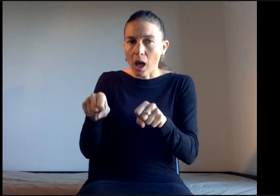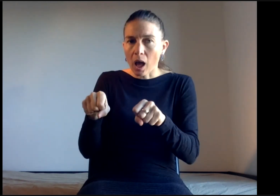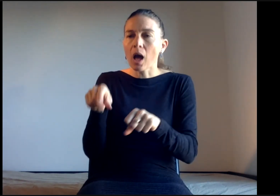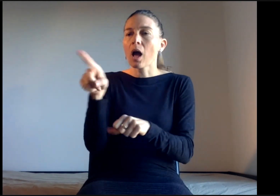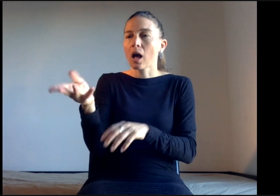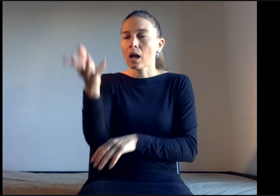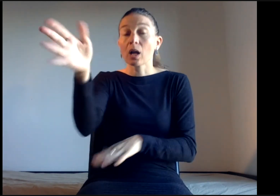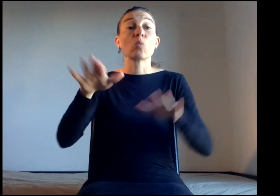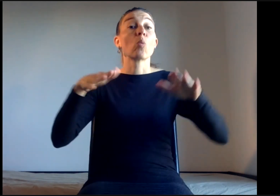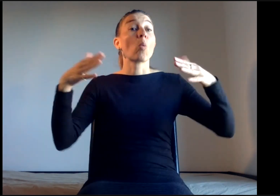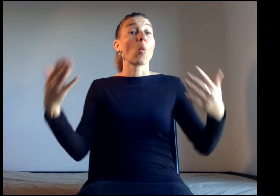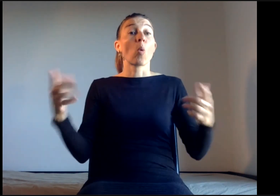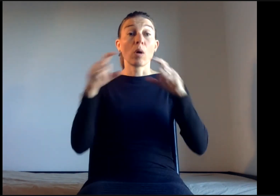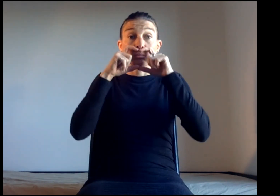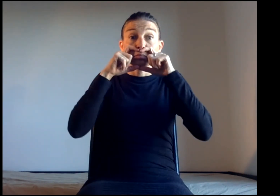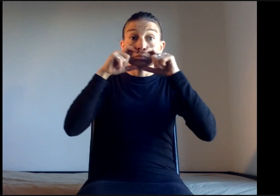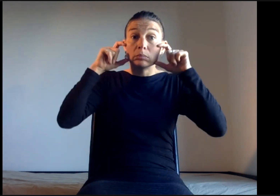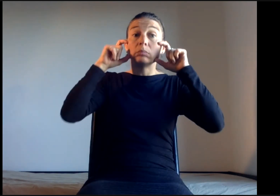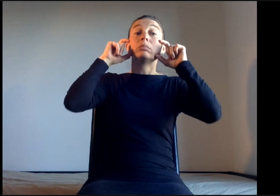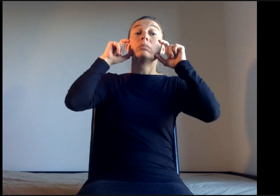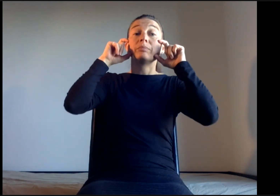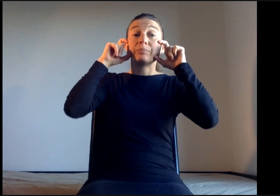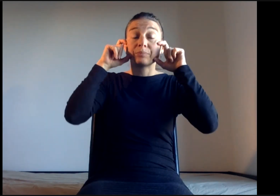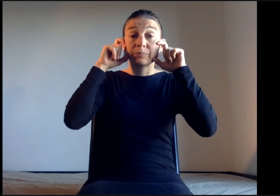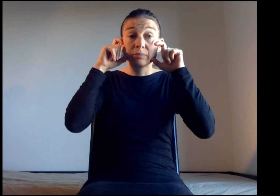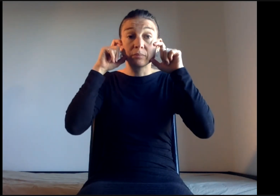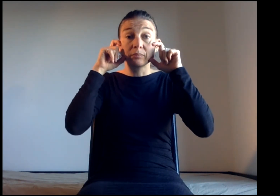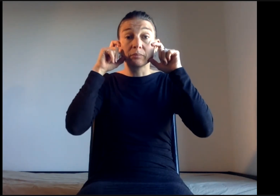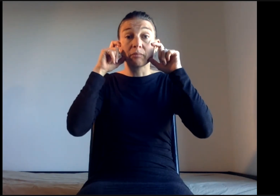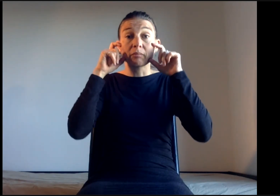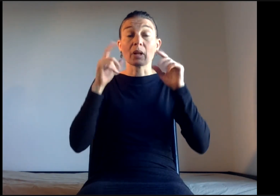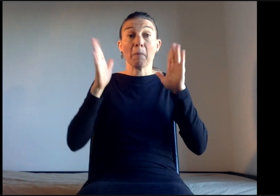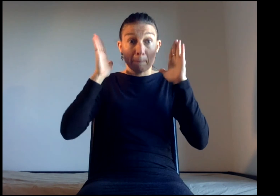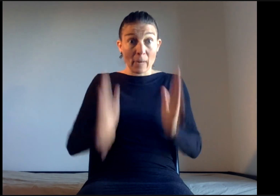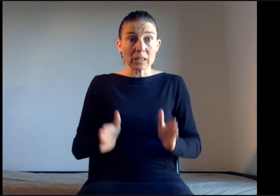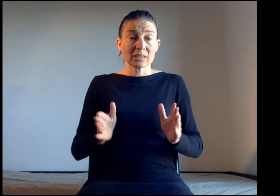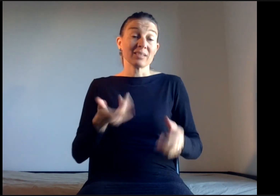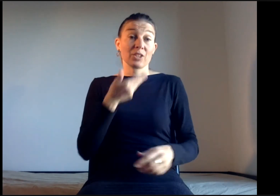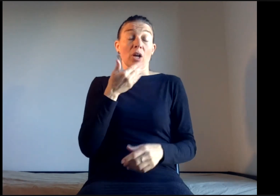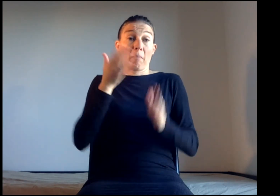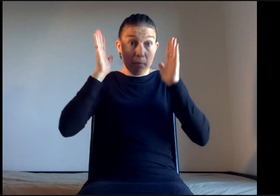for example in Czechia it's mandatory, and the Autism community,